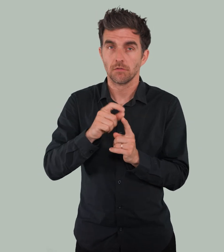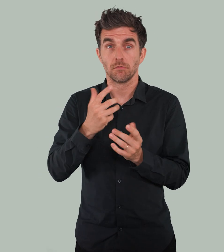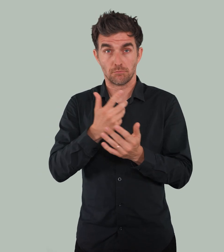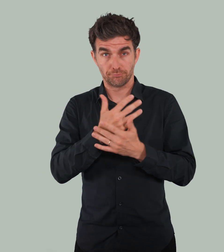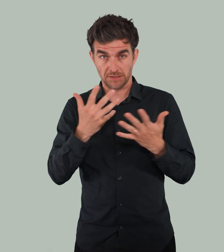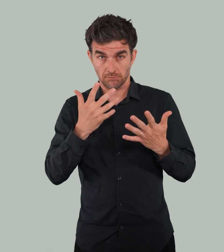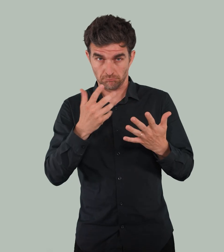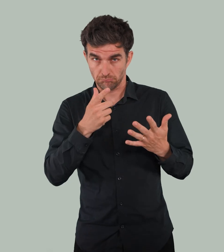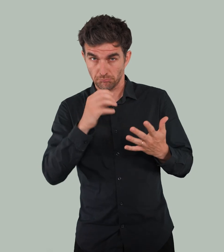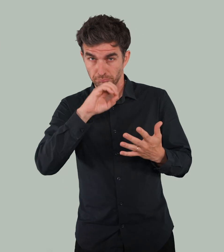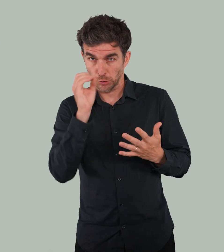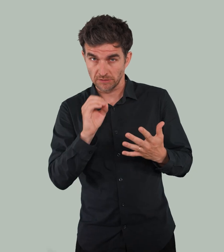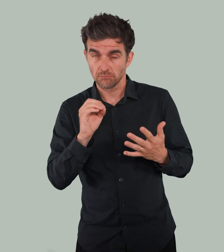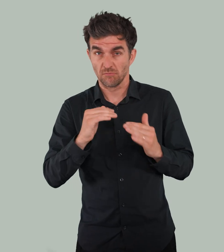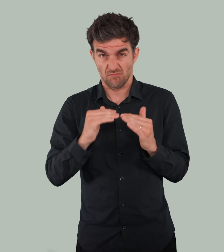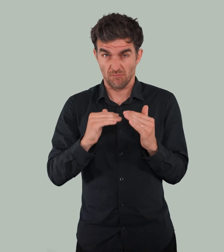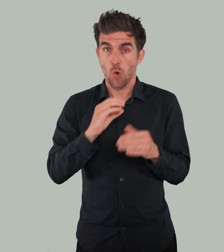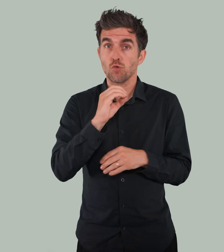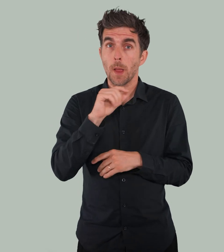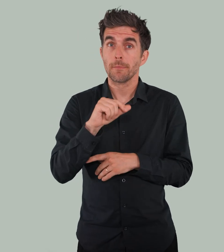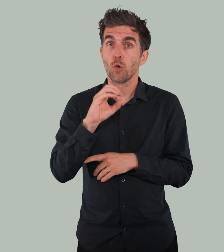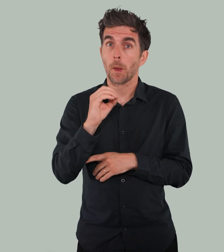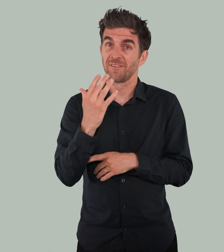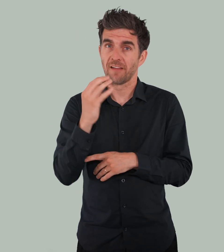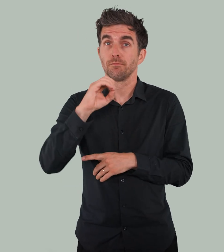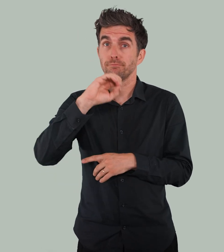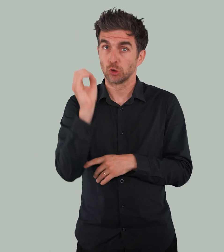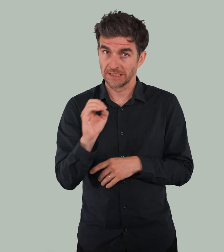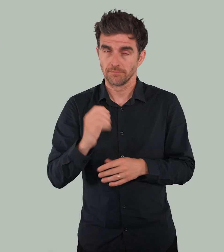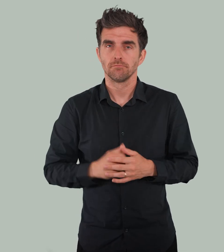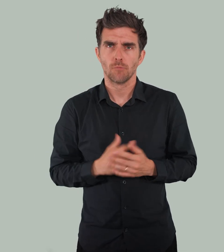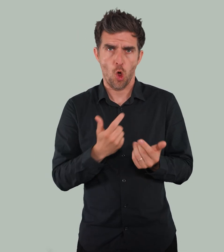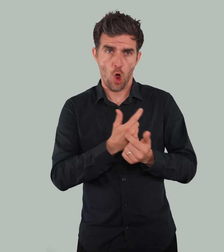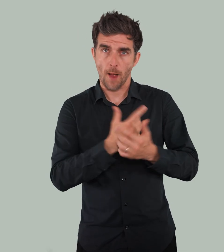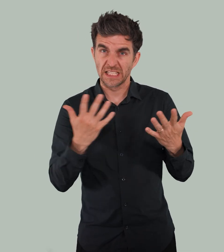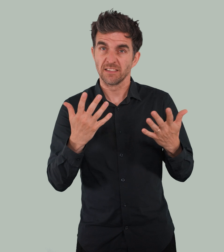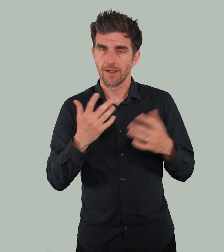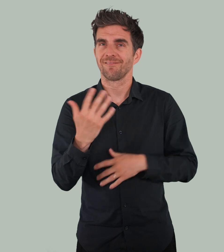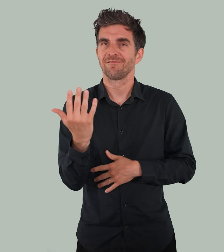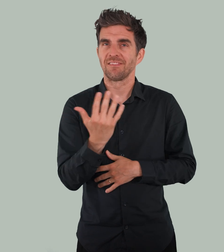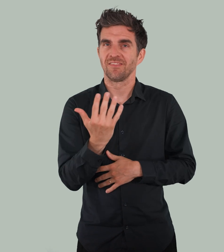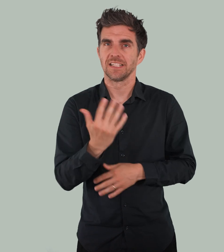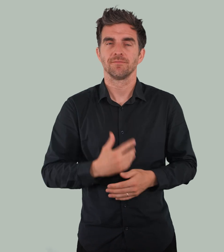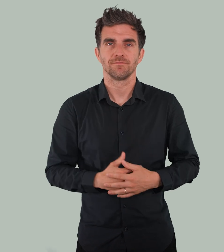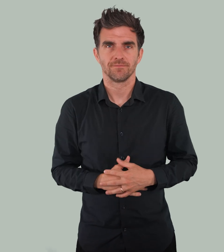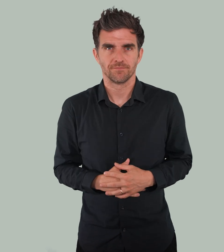% of total - ~0.05% Number of responses - 15